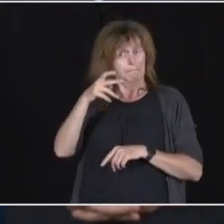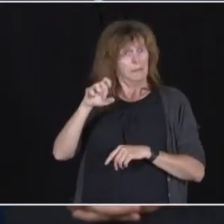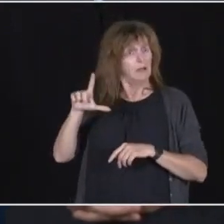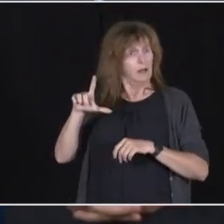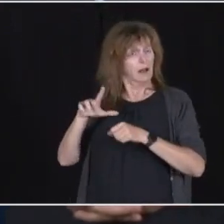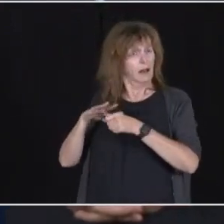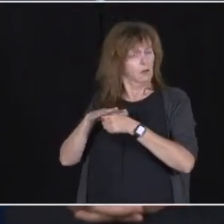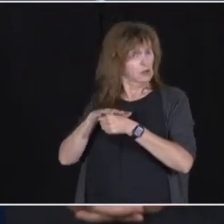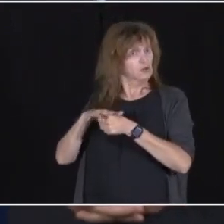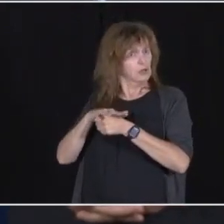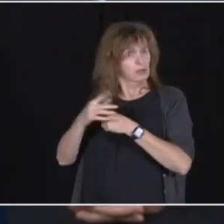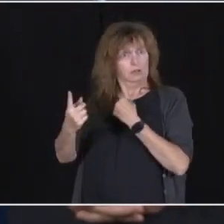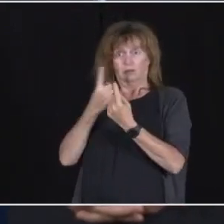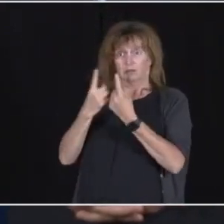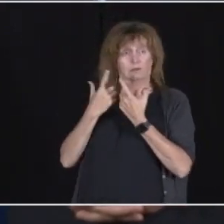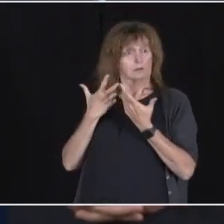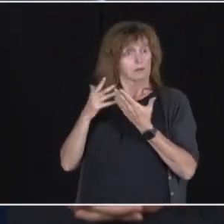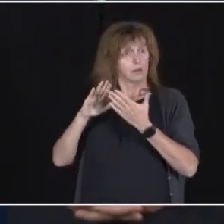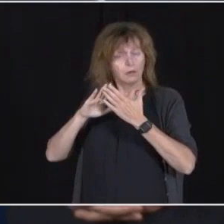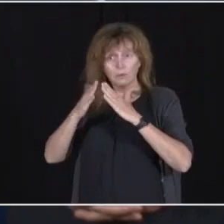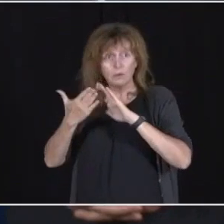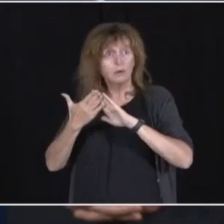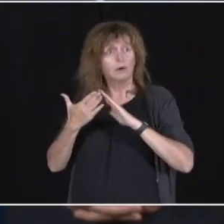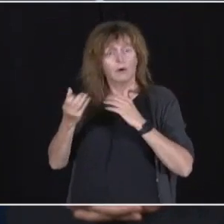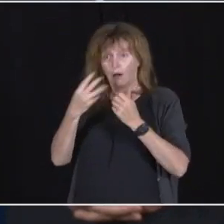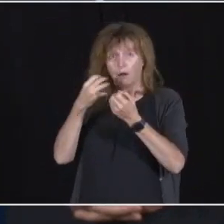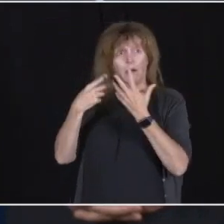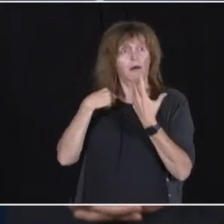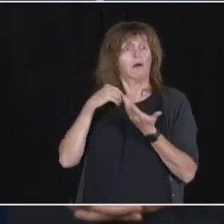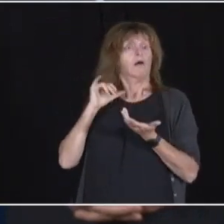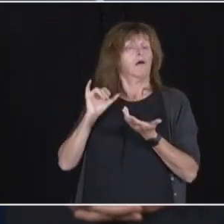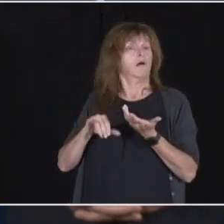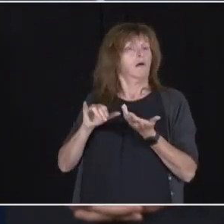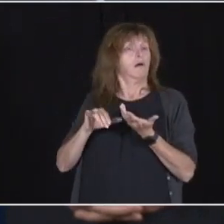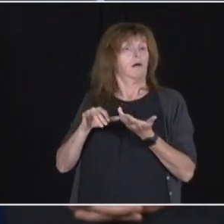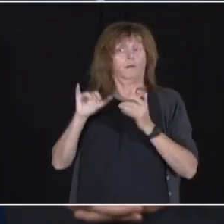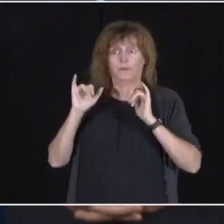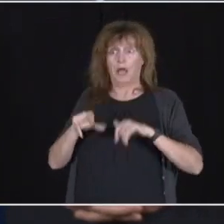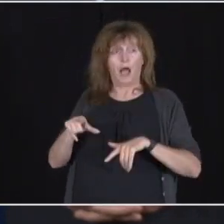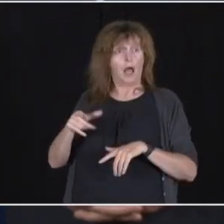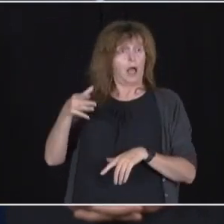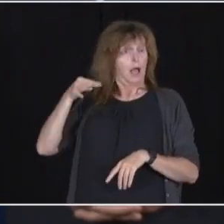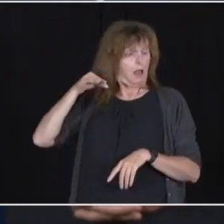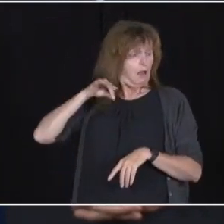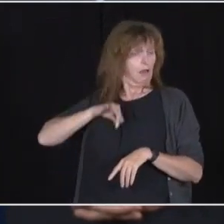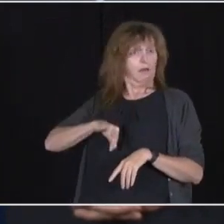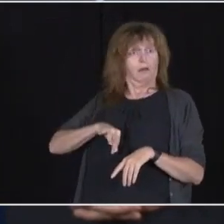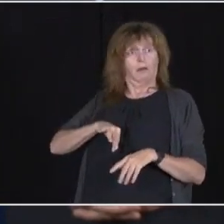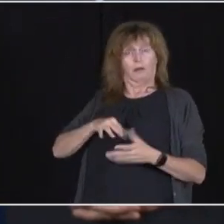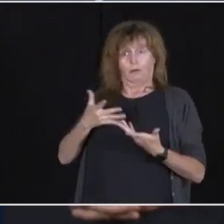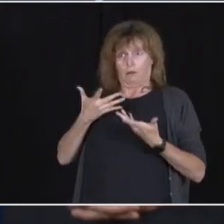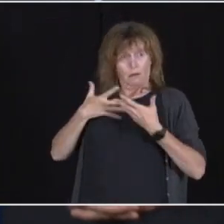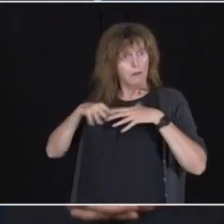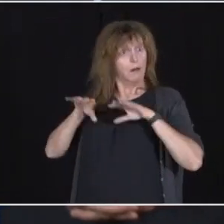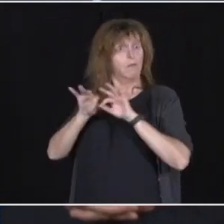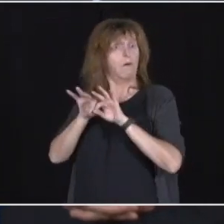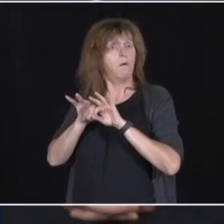Not a bunch of politicians. And when I get out there and I talk to people, and I was out in Peel region, it is